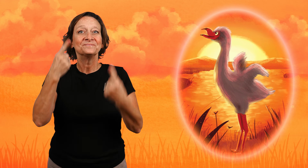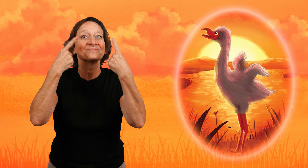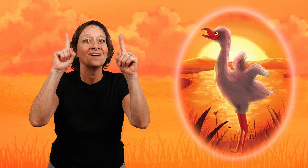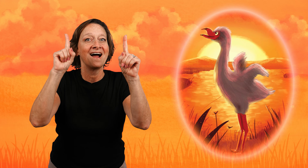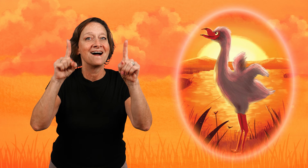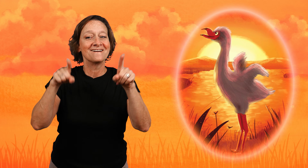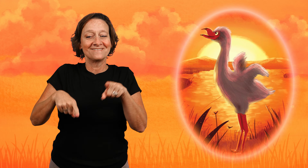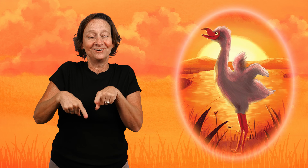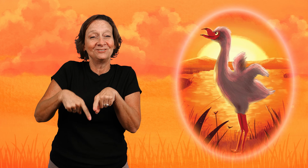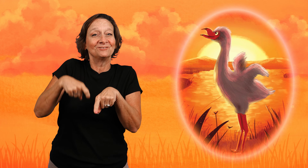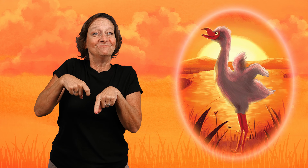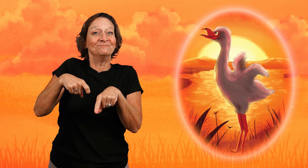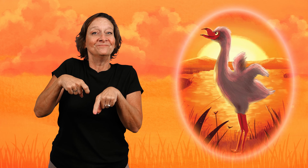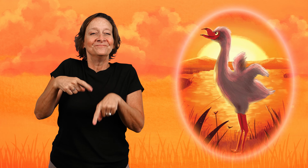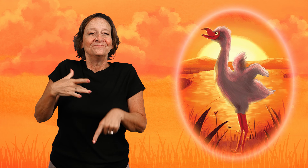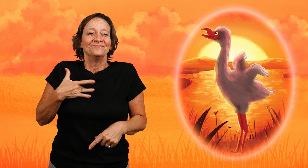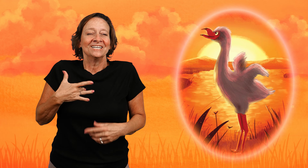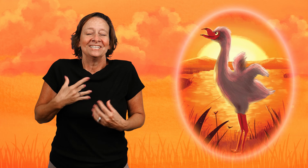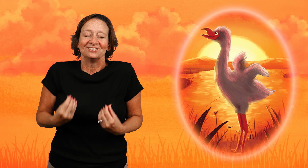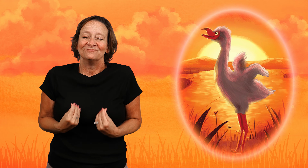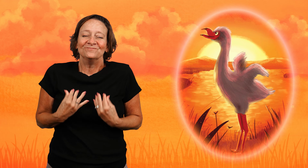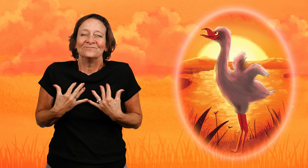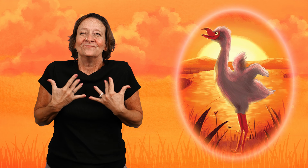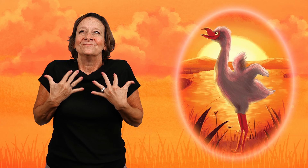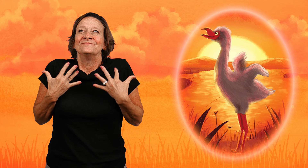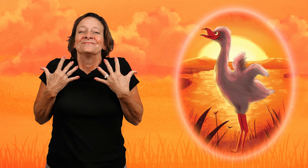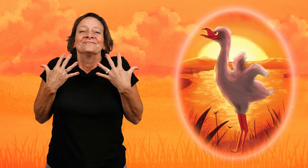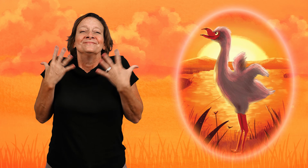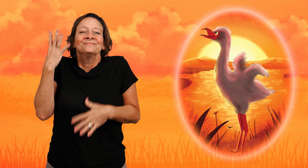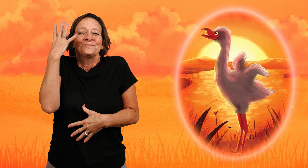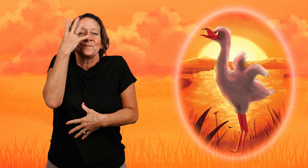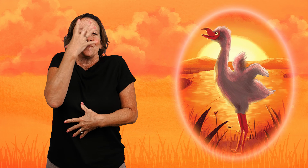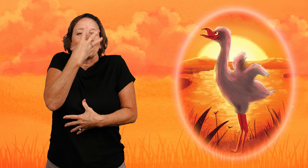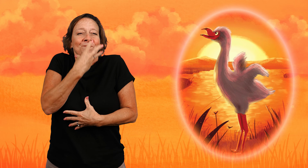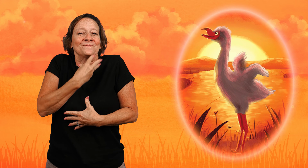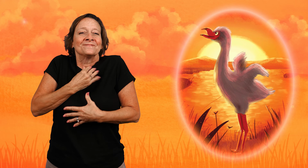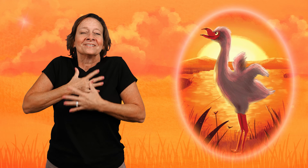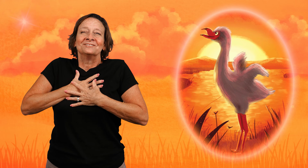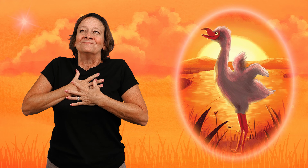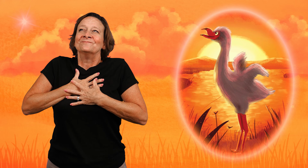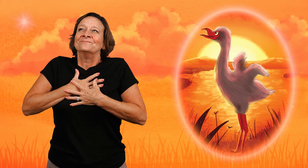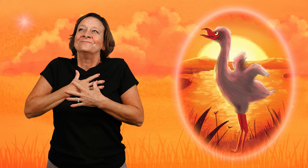Finally Flamingo felt her beauty within.